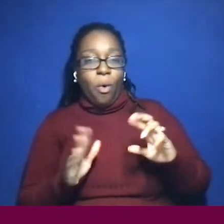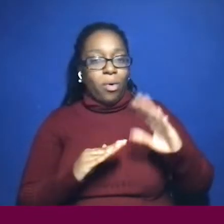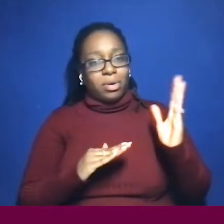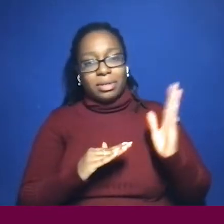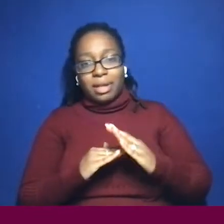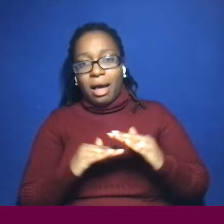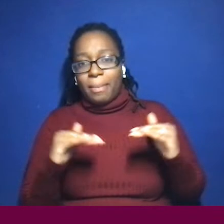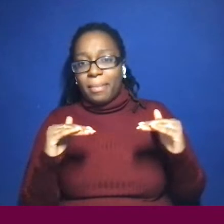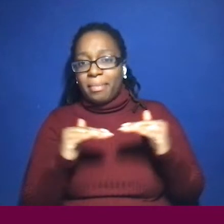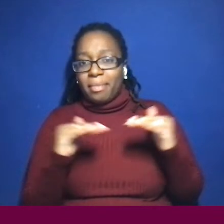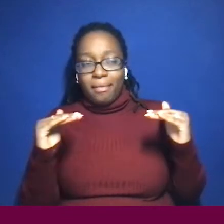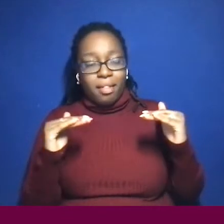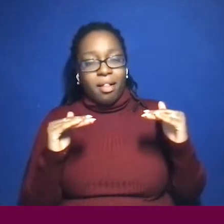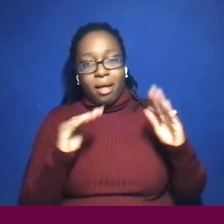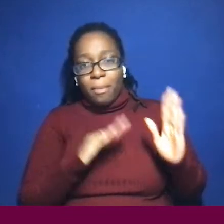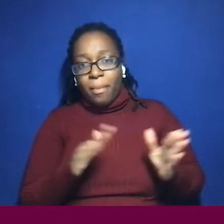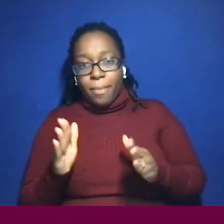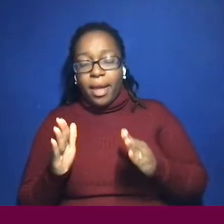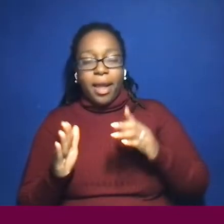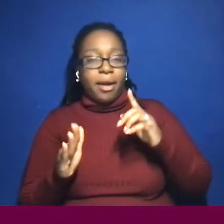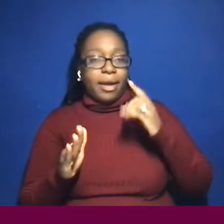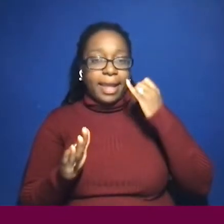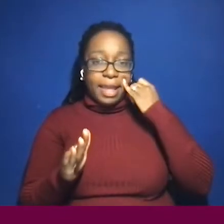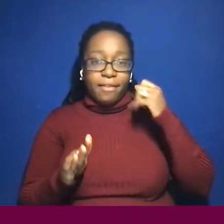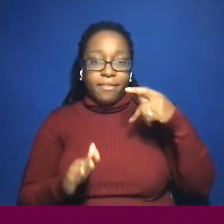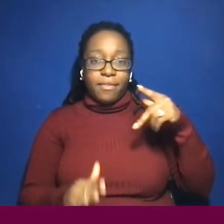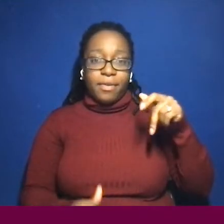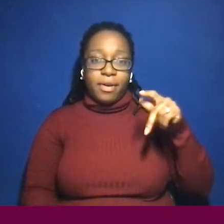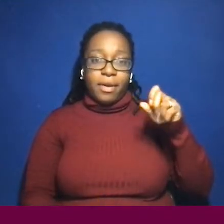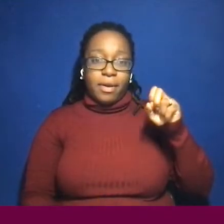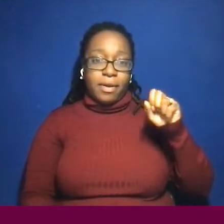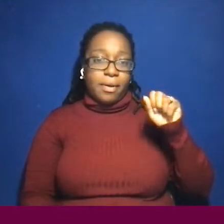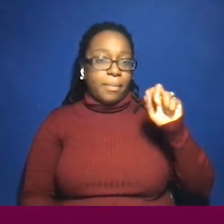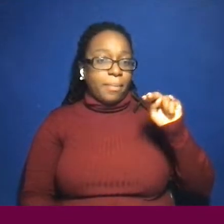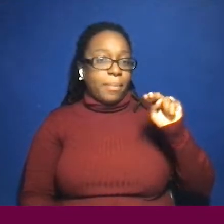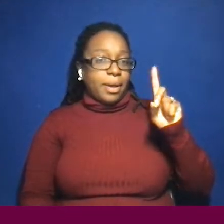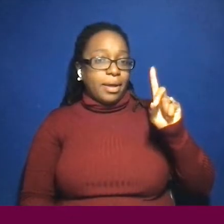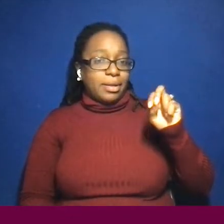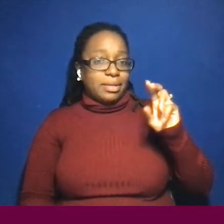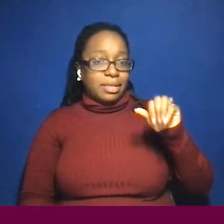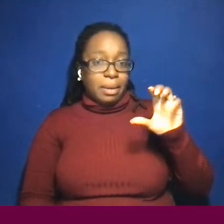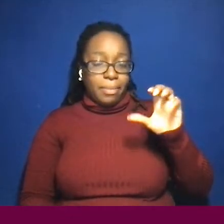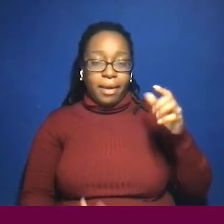preparedness for pandemics by an international body that had been created shortly before